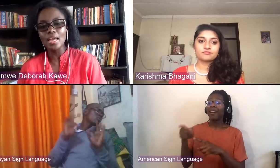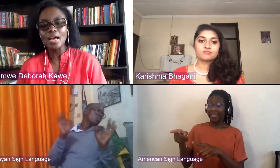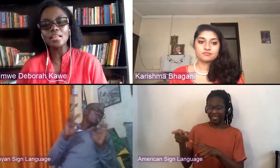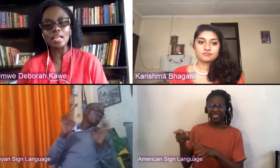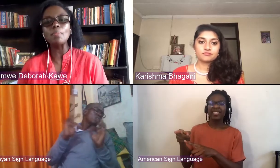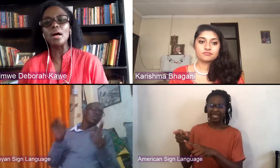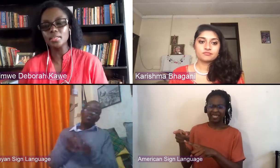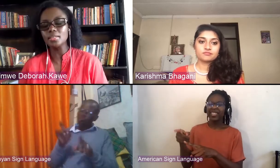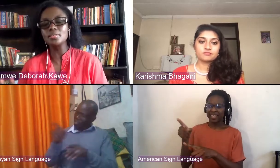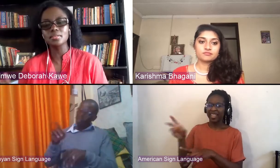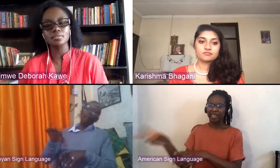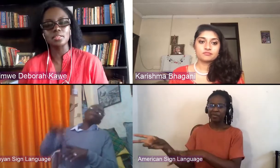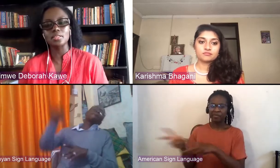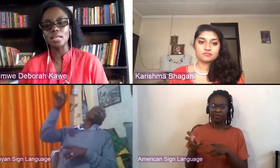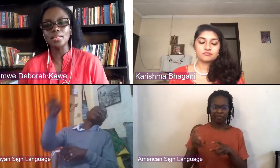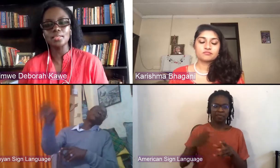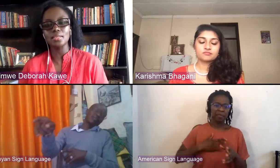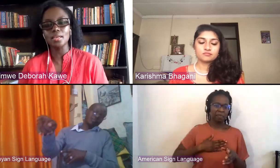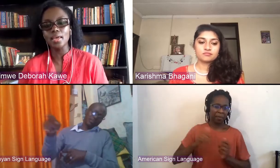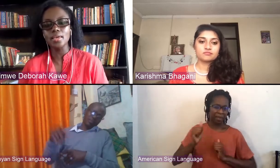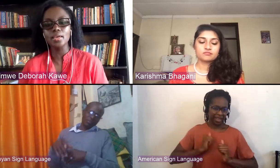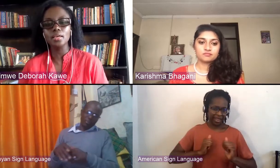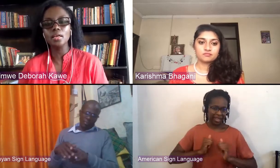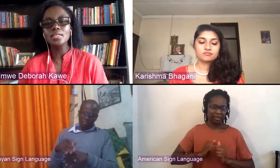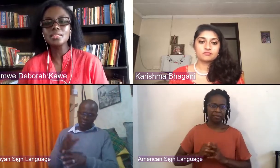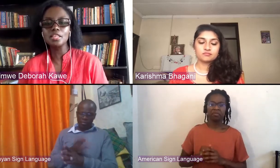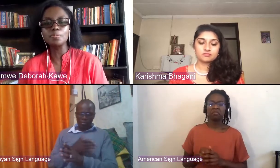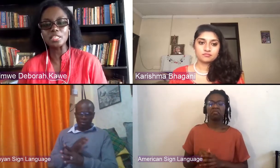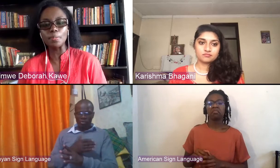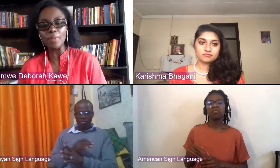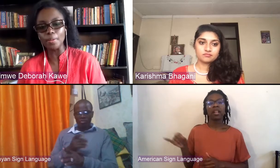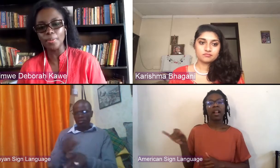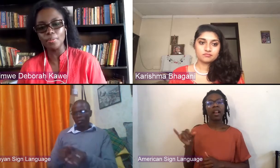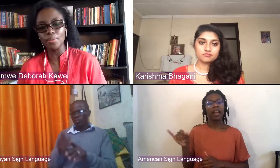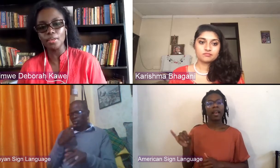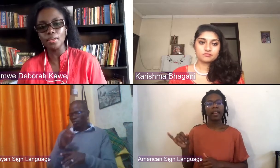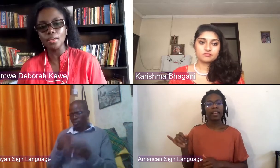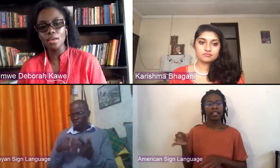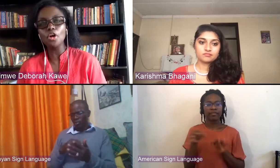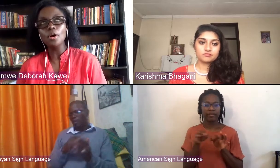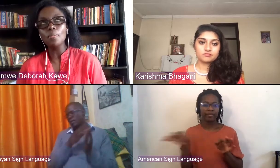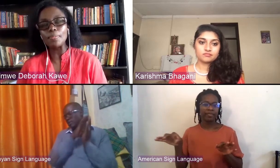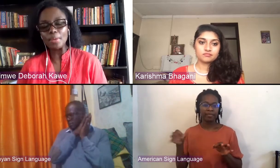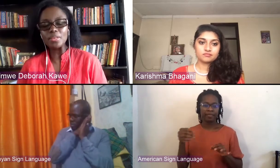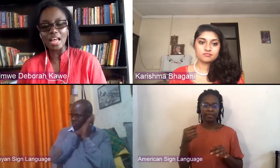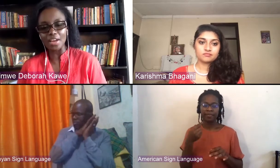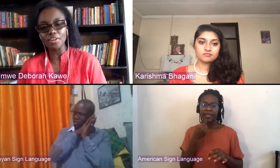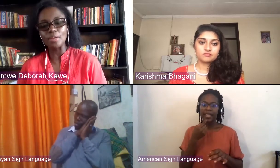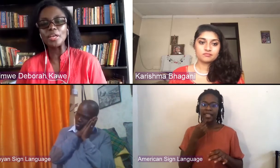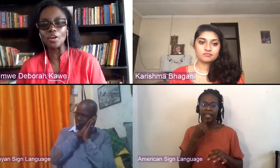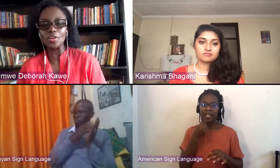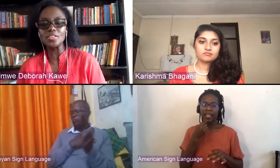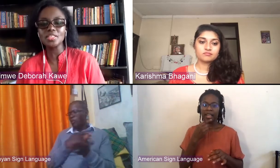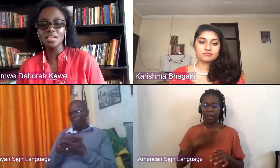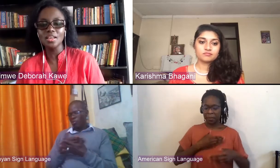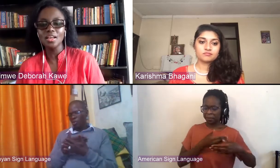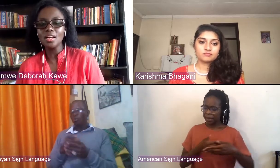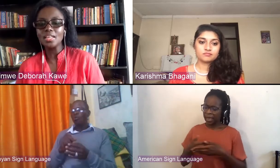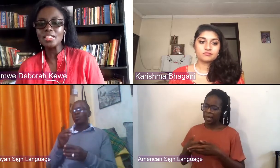And the lullaby is like saying sleep sleep my baby. No, my baby's hungry because